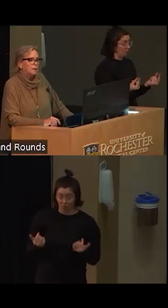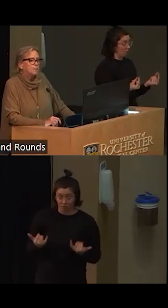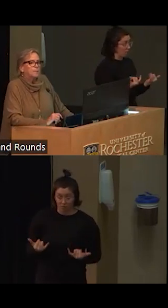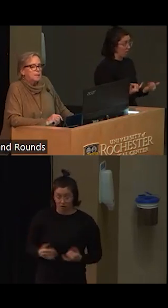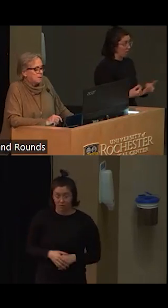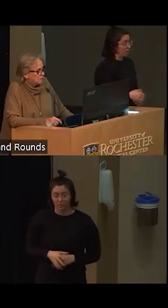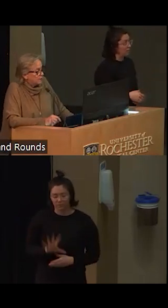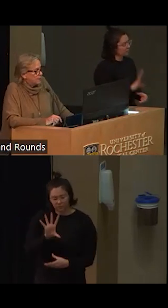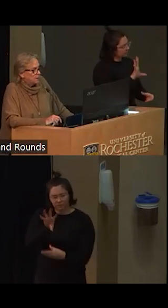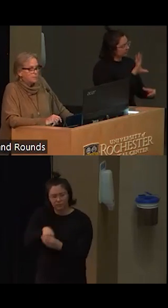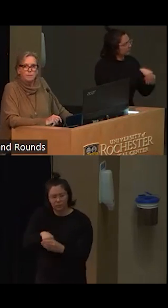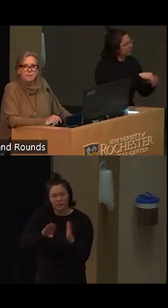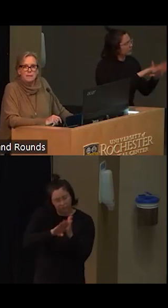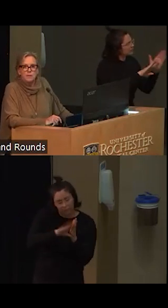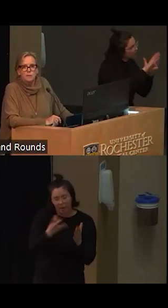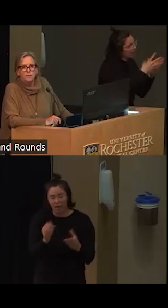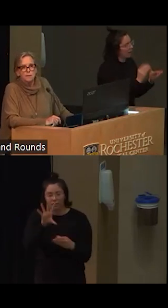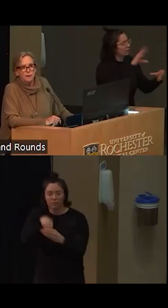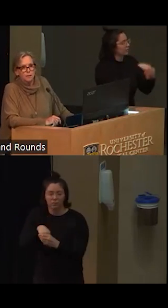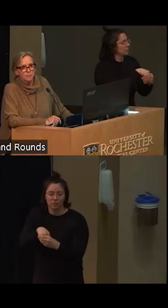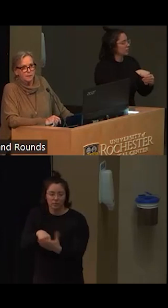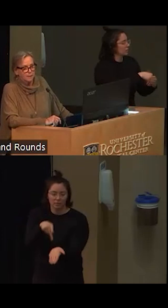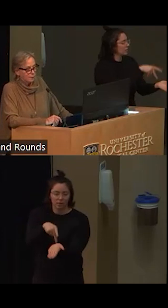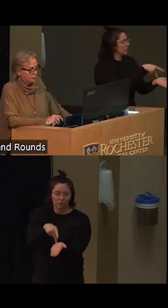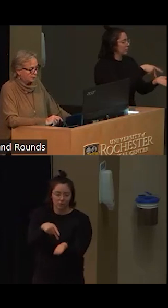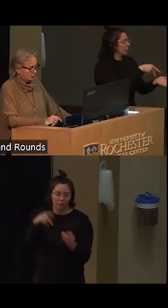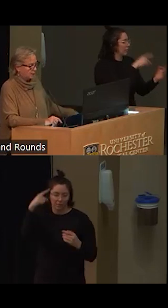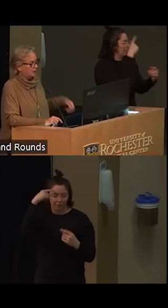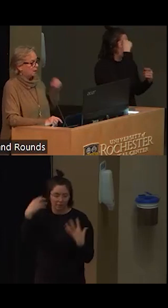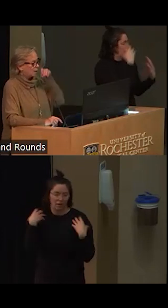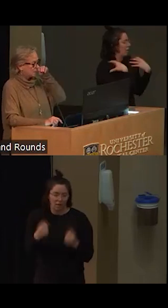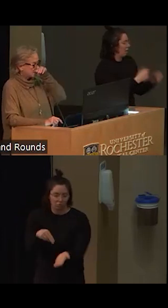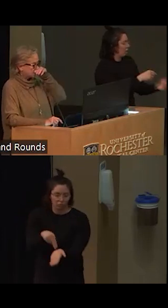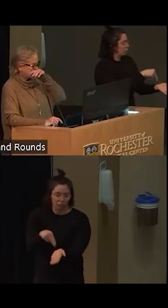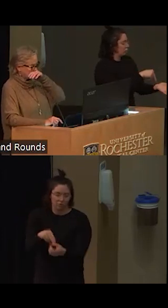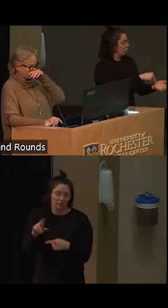implementation development and implementation of a psychiatric mental health nursing residency